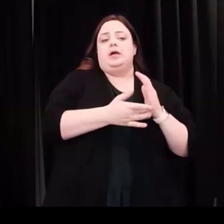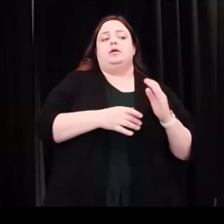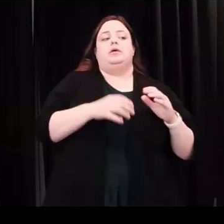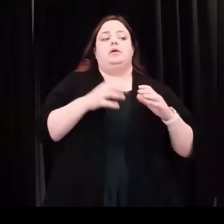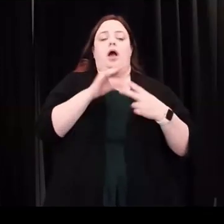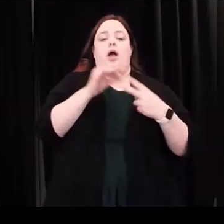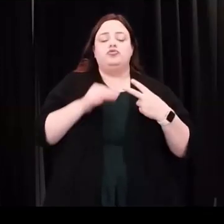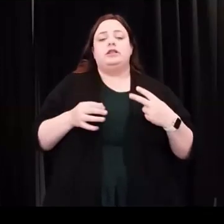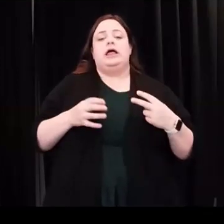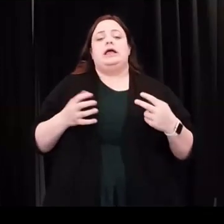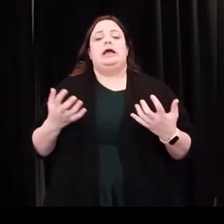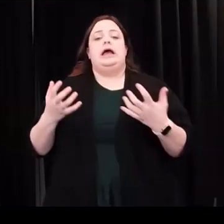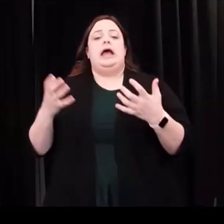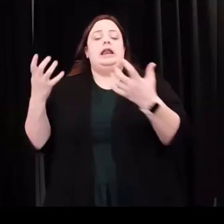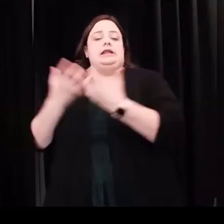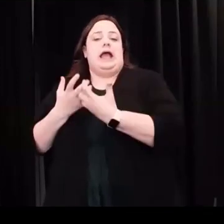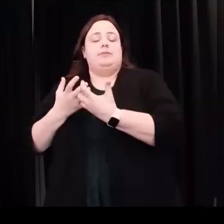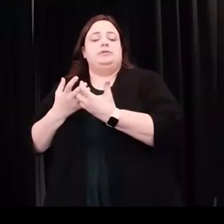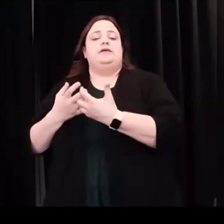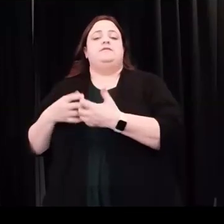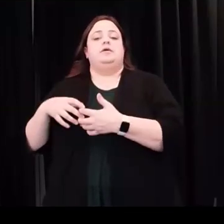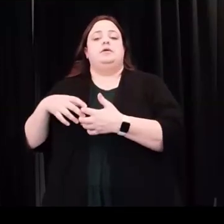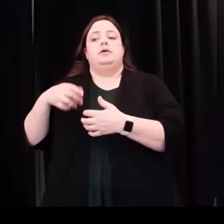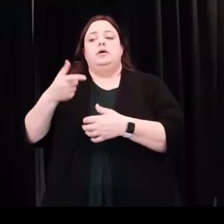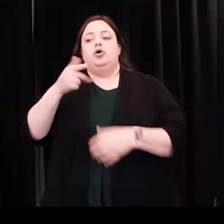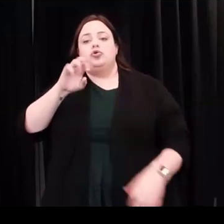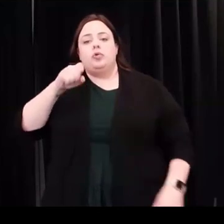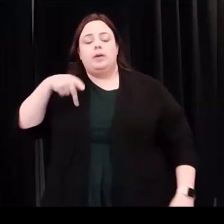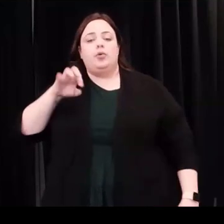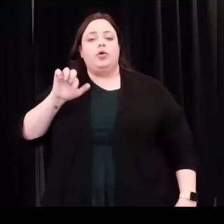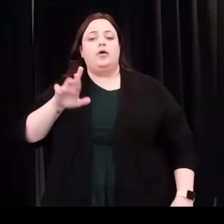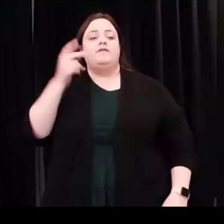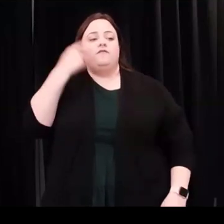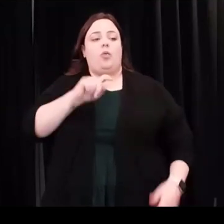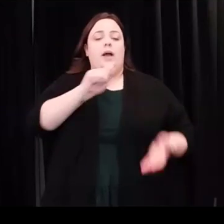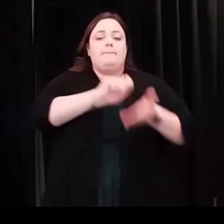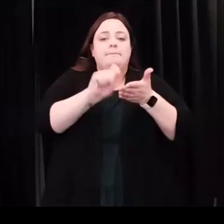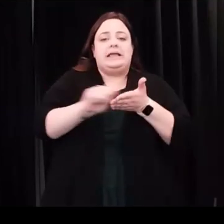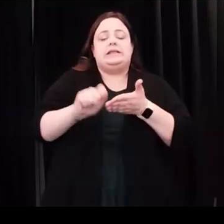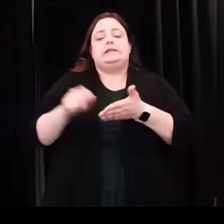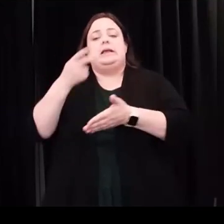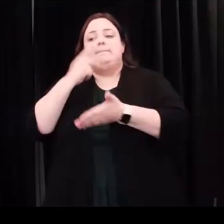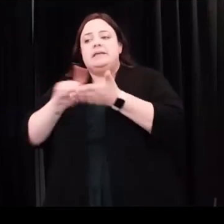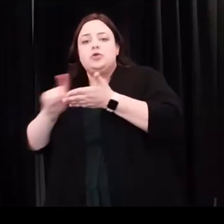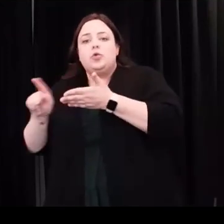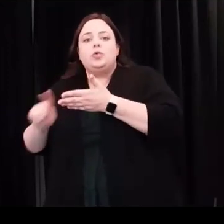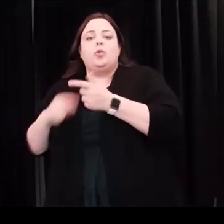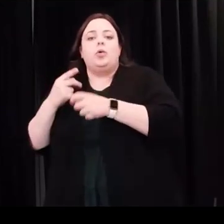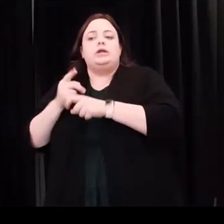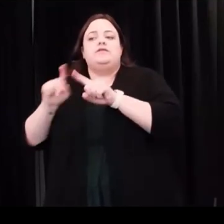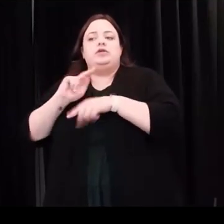an adaptive gripper for pencils or pens, or whatever she's going to use. Or even utensils.